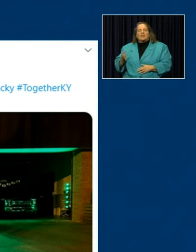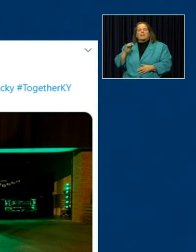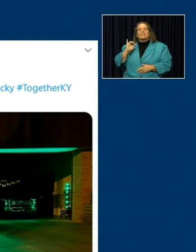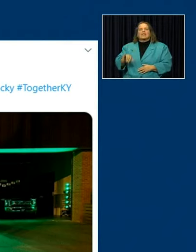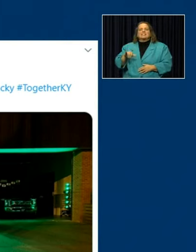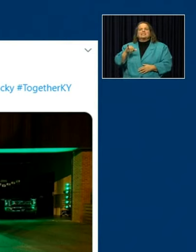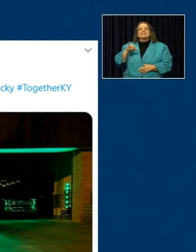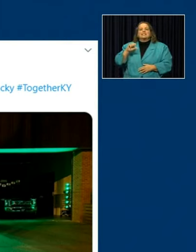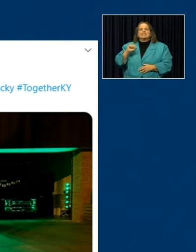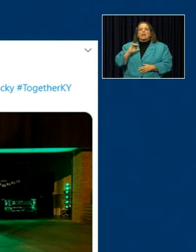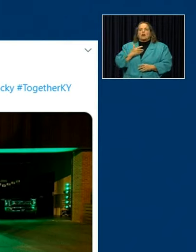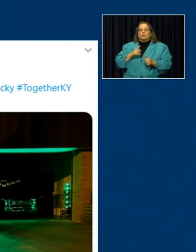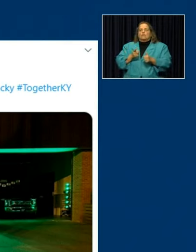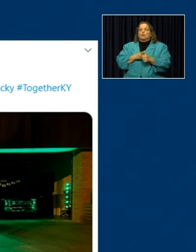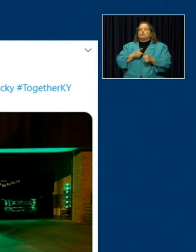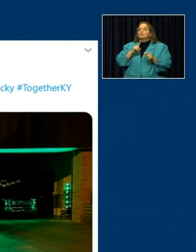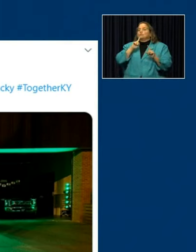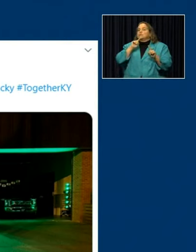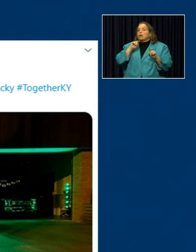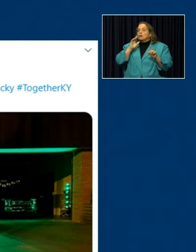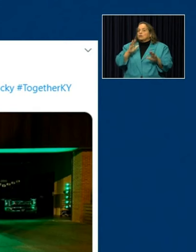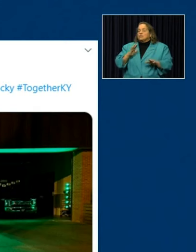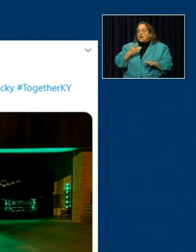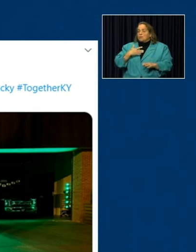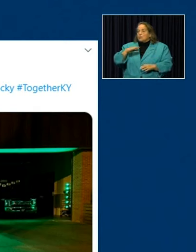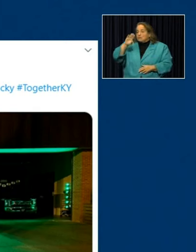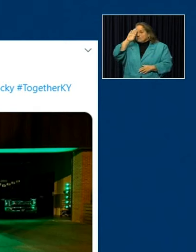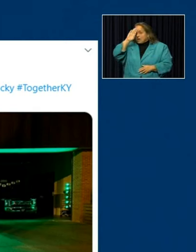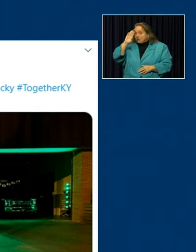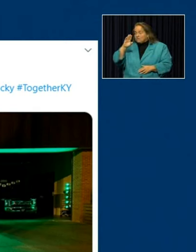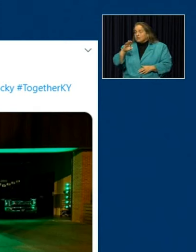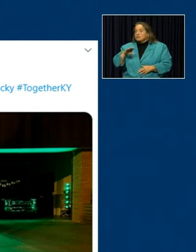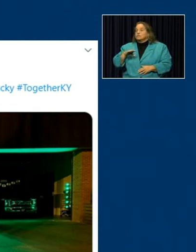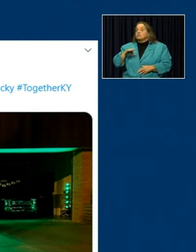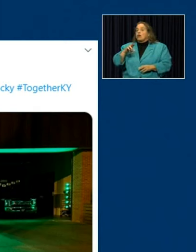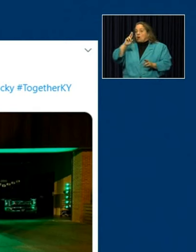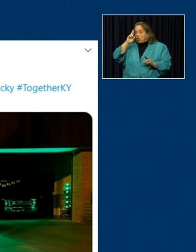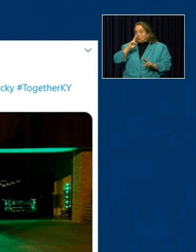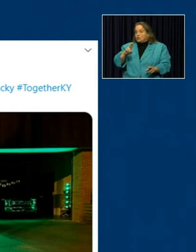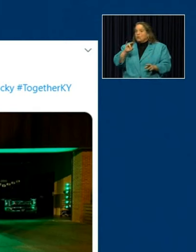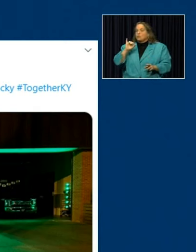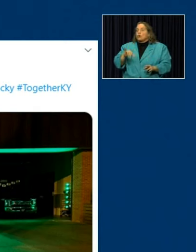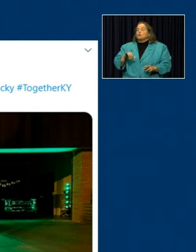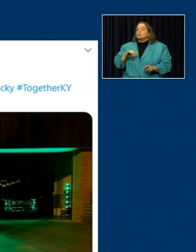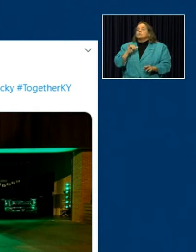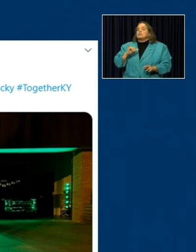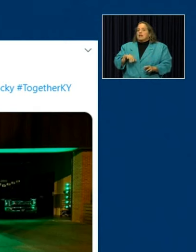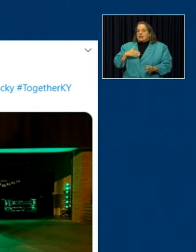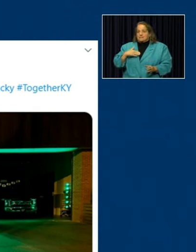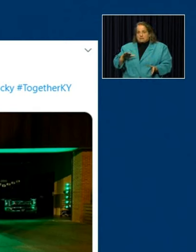GROCERY SHOPPING. SO THAT THE ELDERLY MEMBERS OF HER FAMILY DO NOT HAVE TO GO OUT